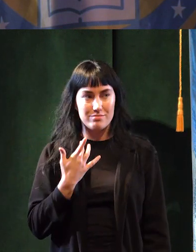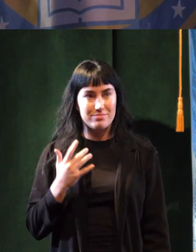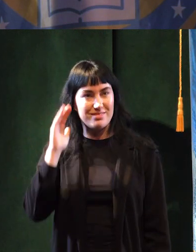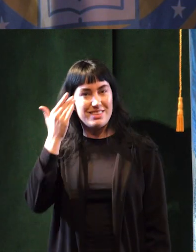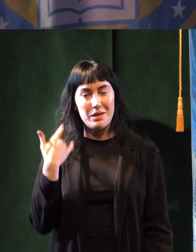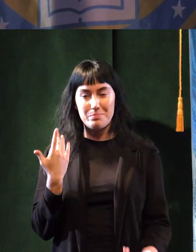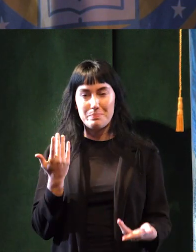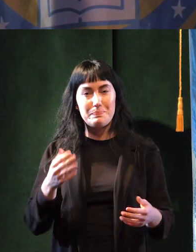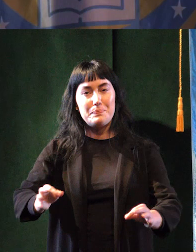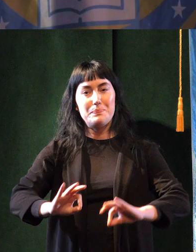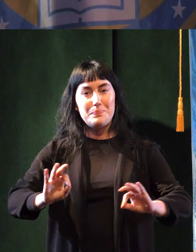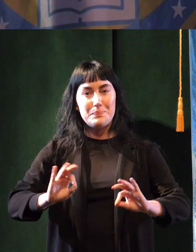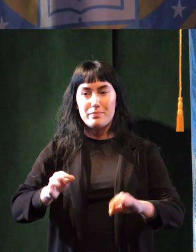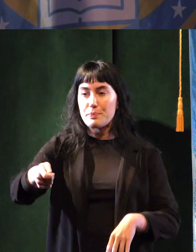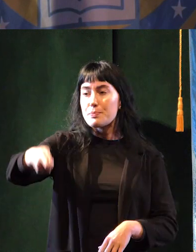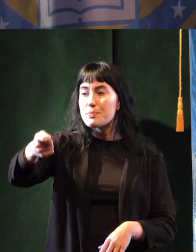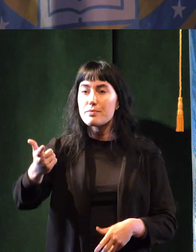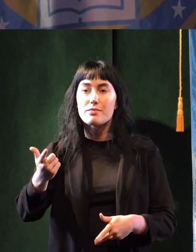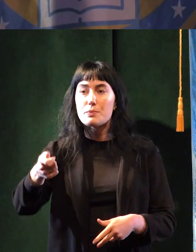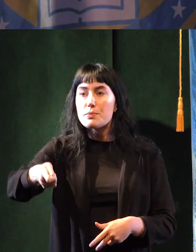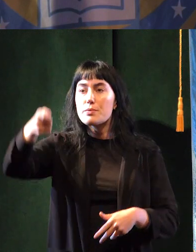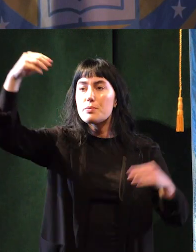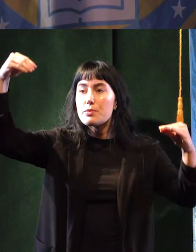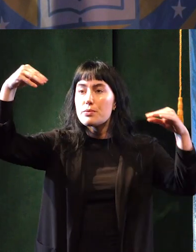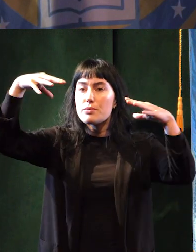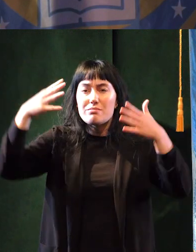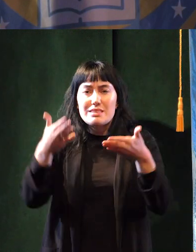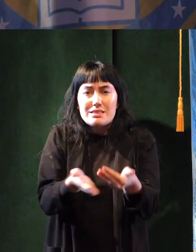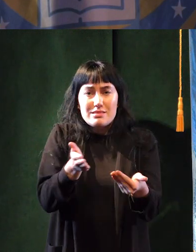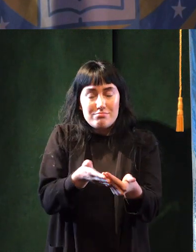on the light may seem like a small action a flick of the wrist a turn of